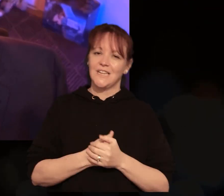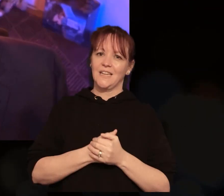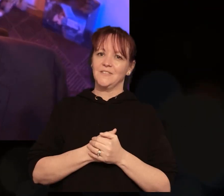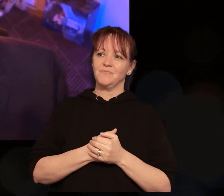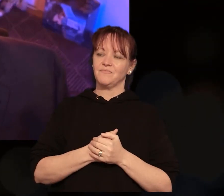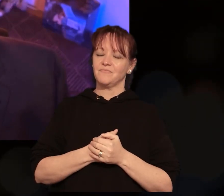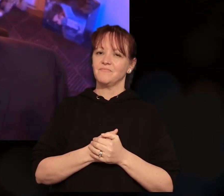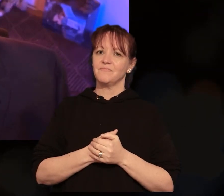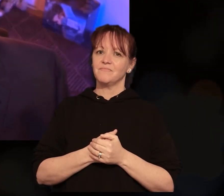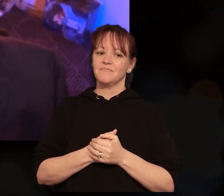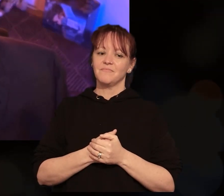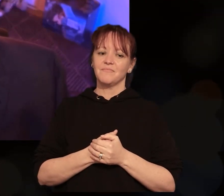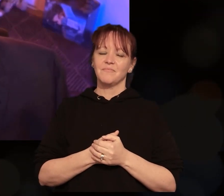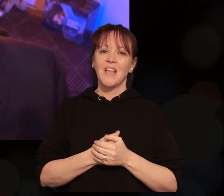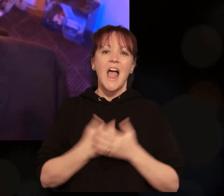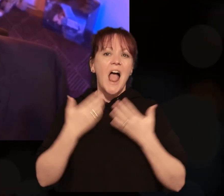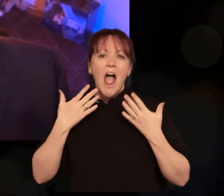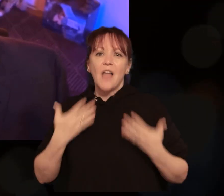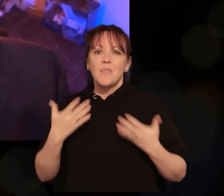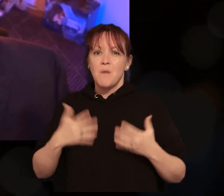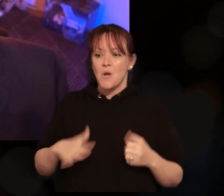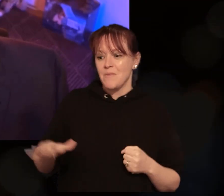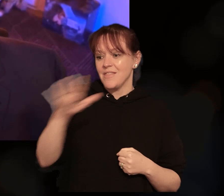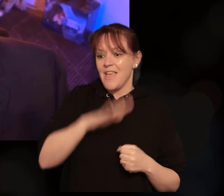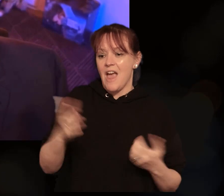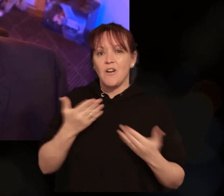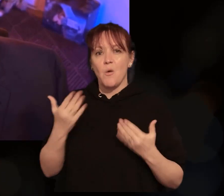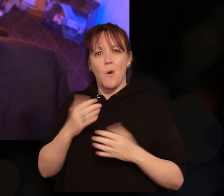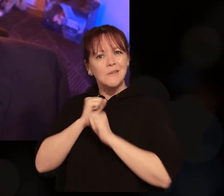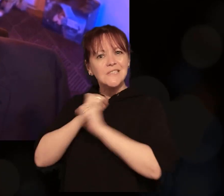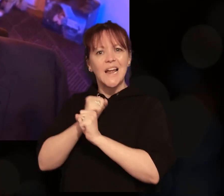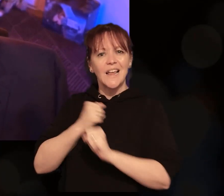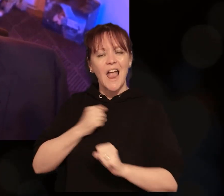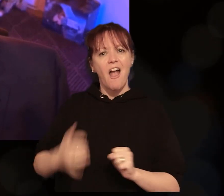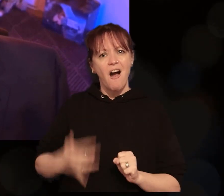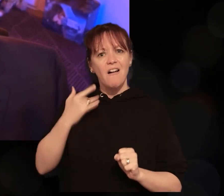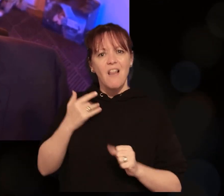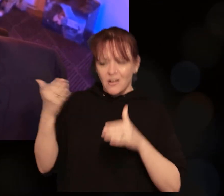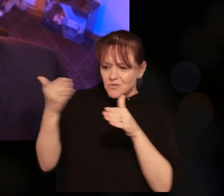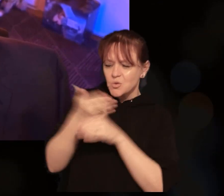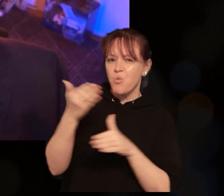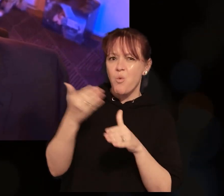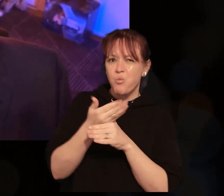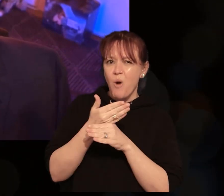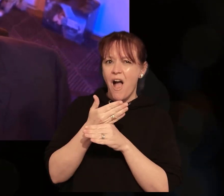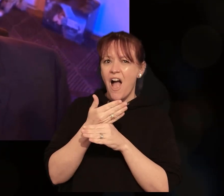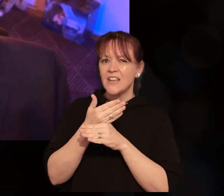in the platforms that we've all dedicated our lives to, we need you now more than ever.